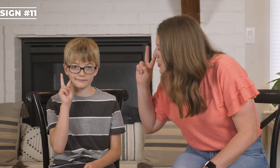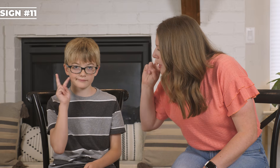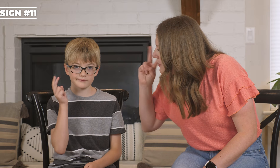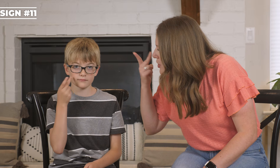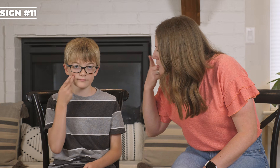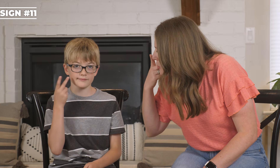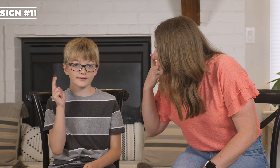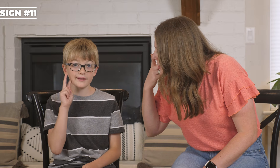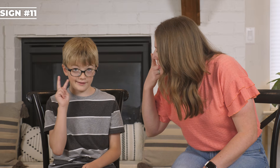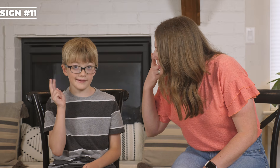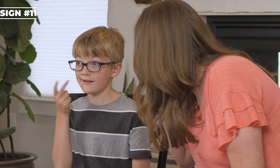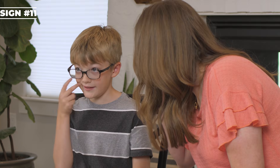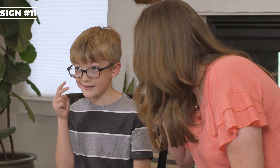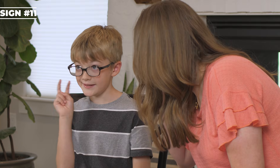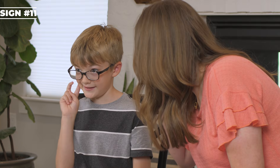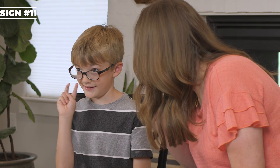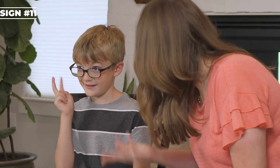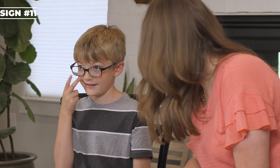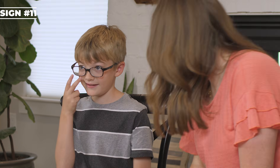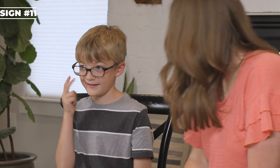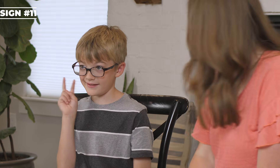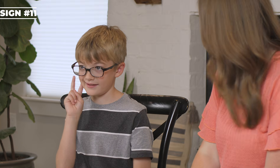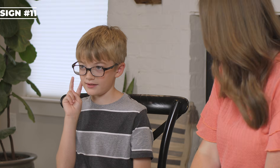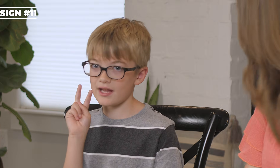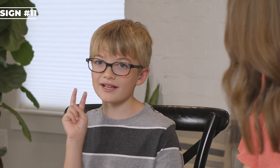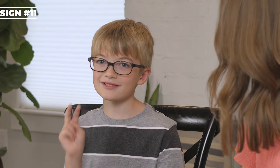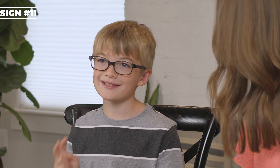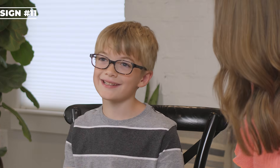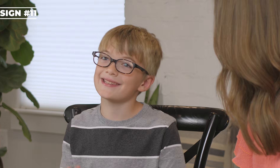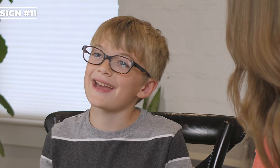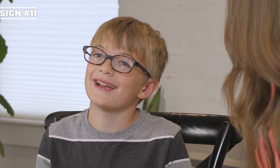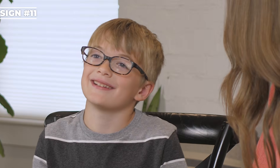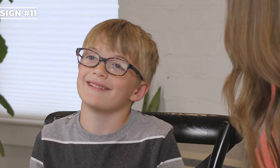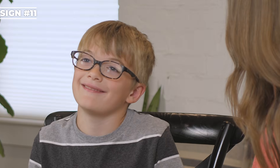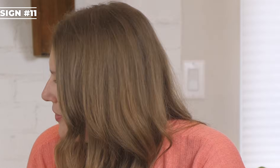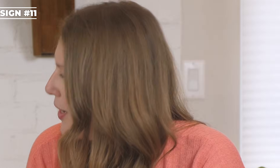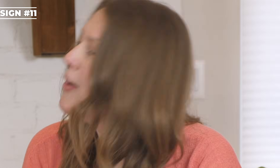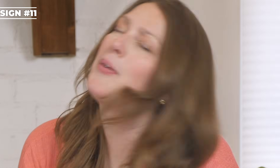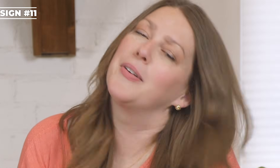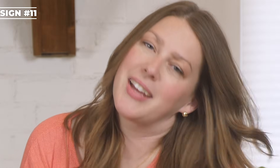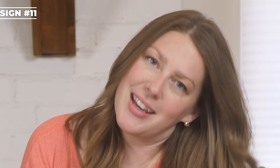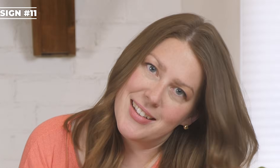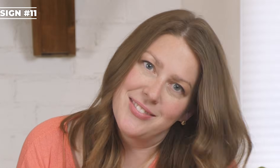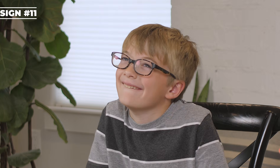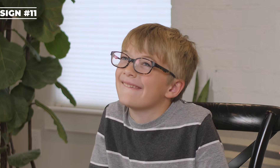Do you like vegetables? Oh, good. That's actually kind. Oh, okay.